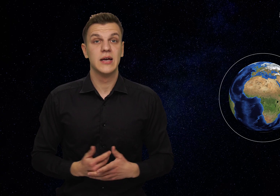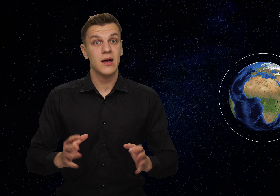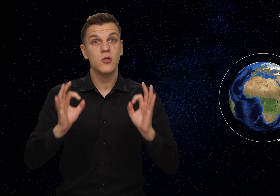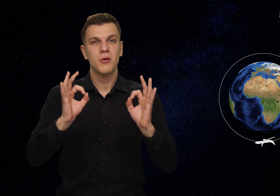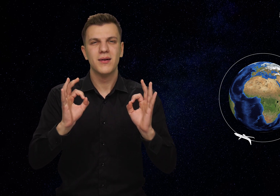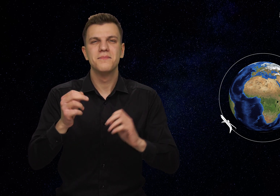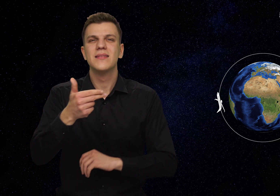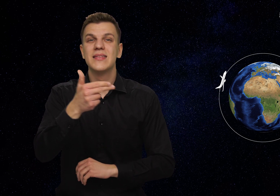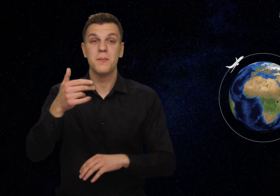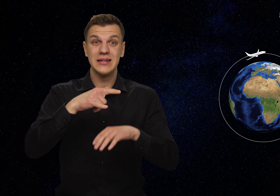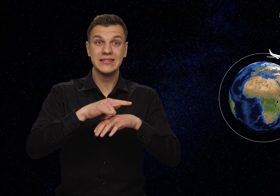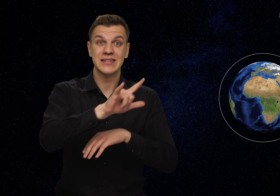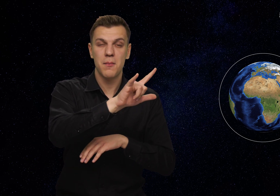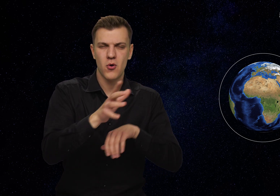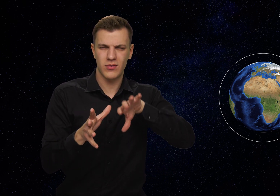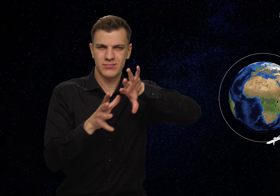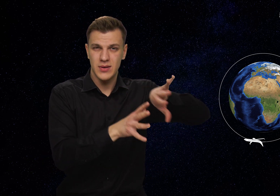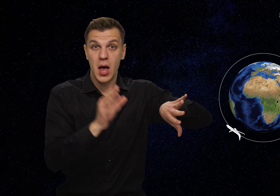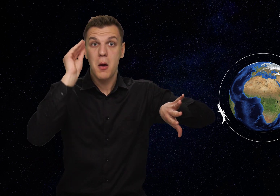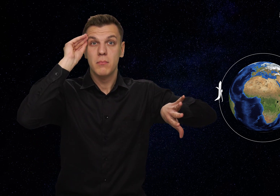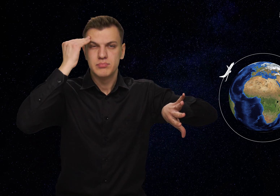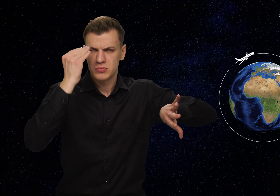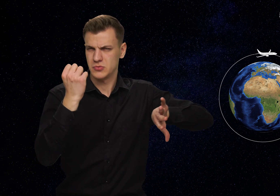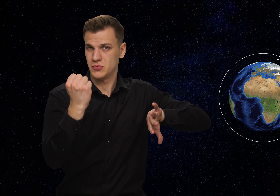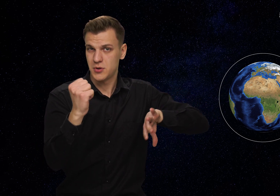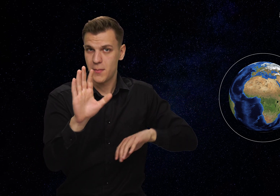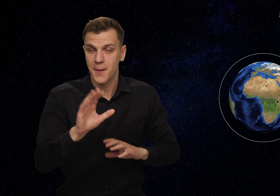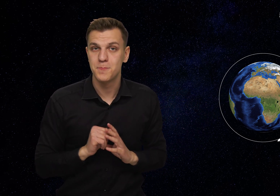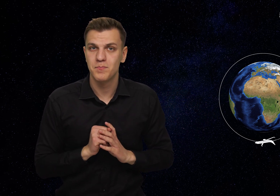Remember this about the altitude and the speed of the plane.